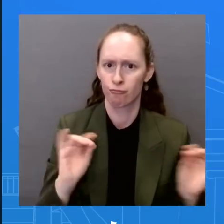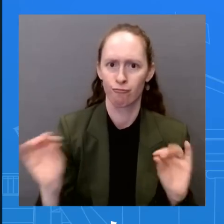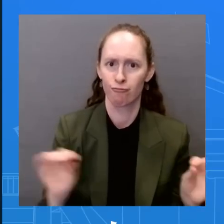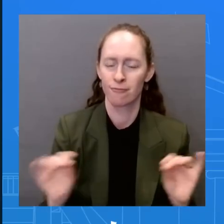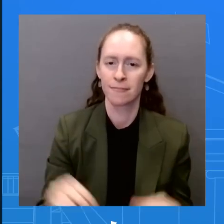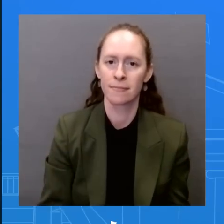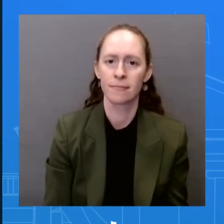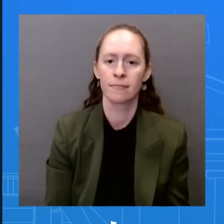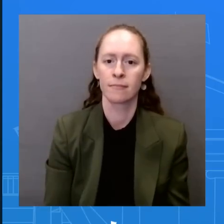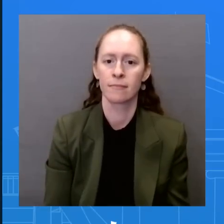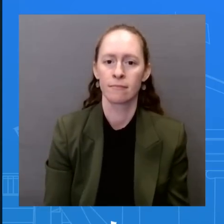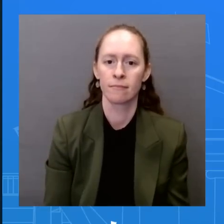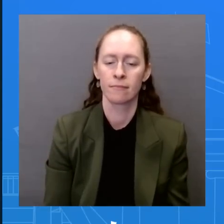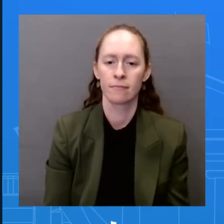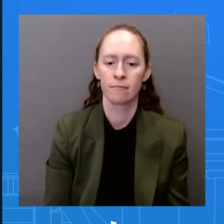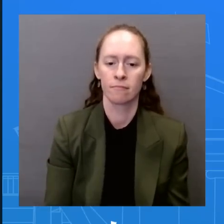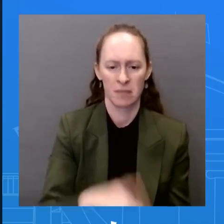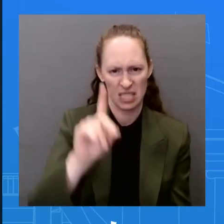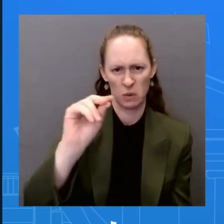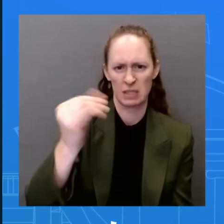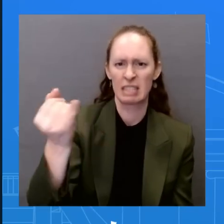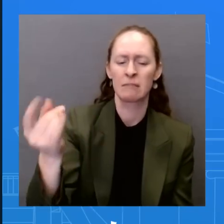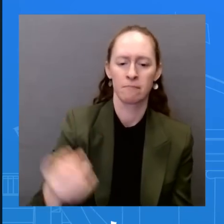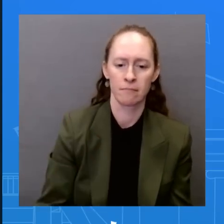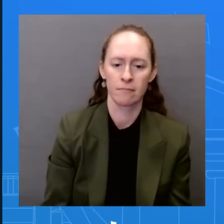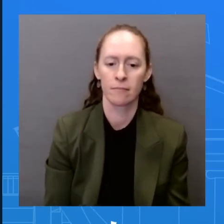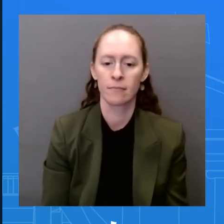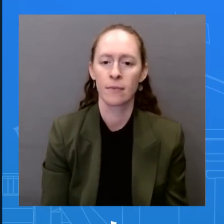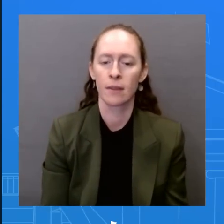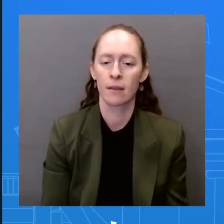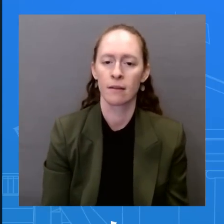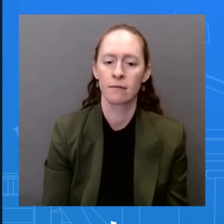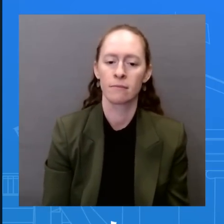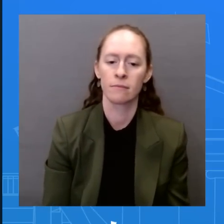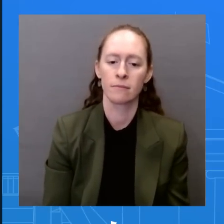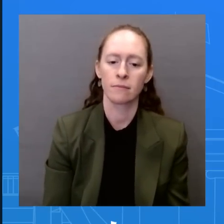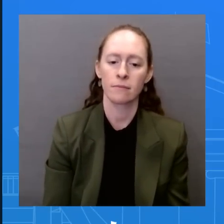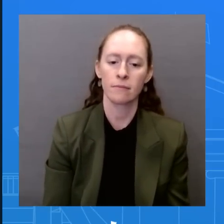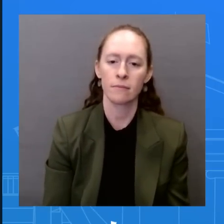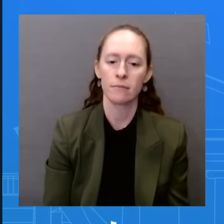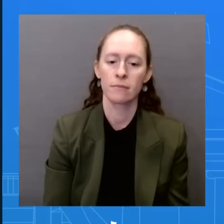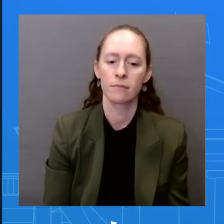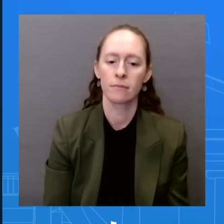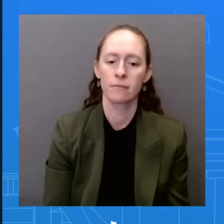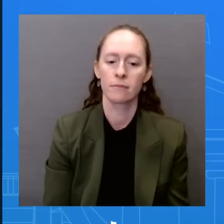I don't have anything to share at this time. Go ahead, in the back. The Press: So, yeah. Thanks, Karine. So, a federal judge --